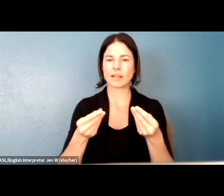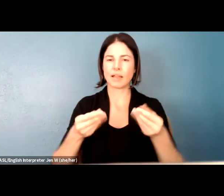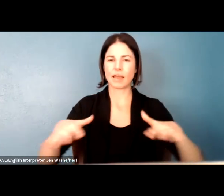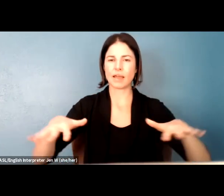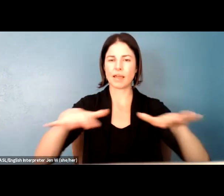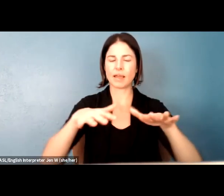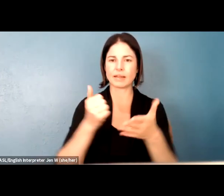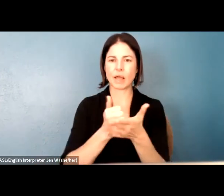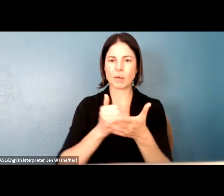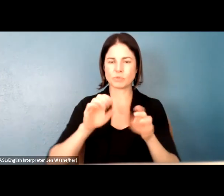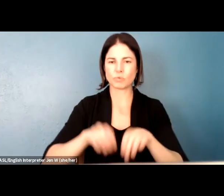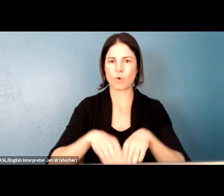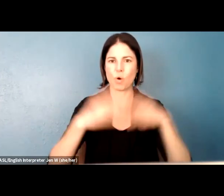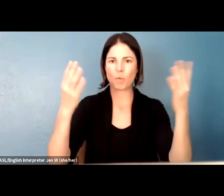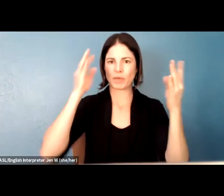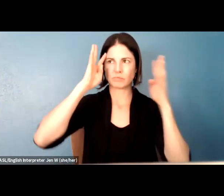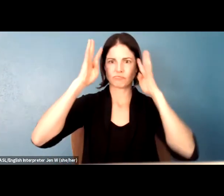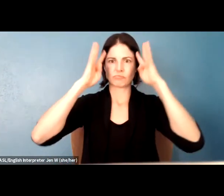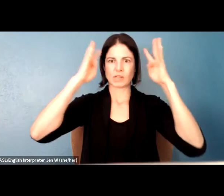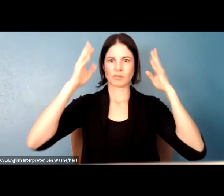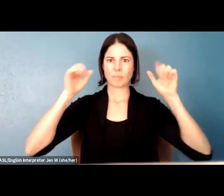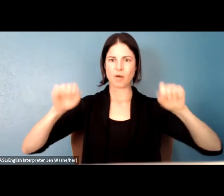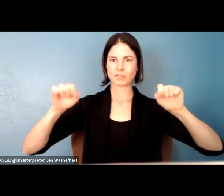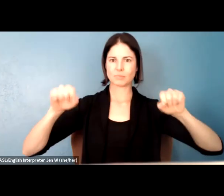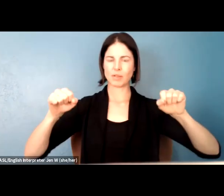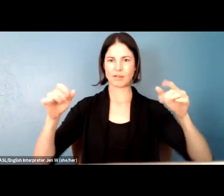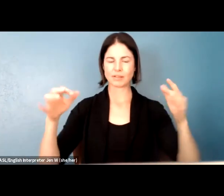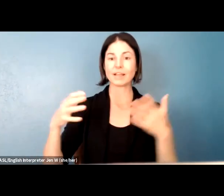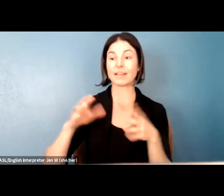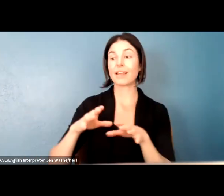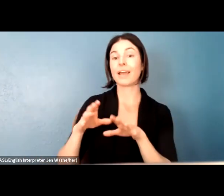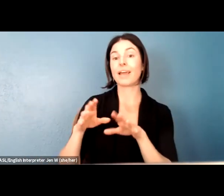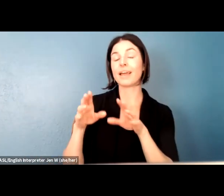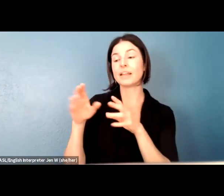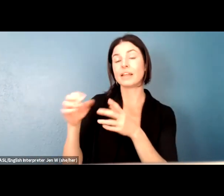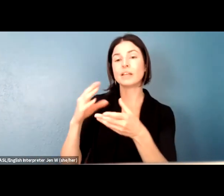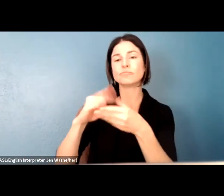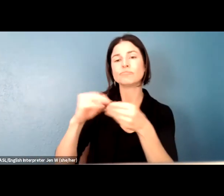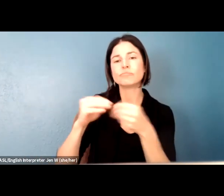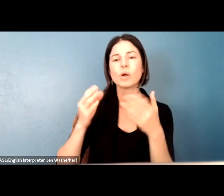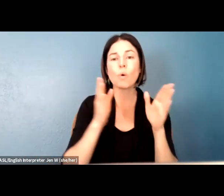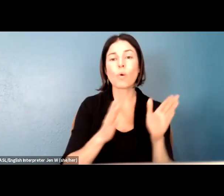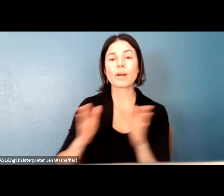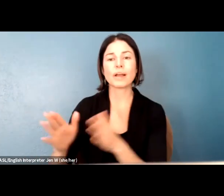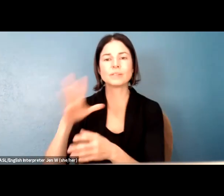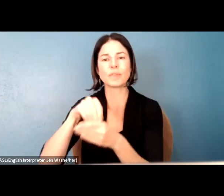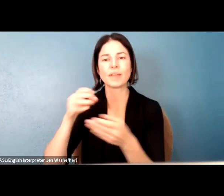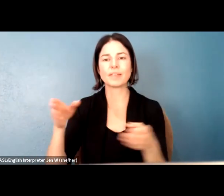possibilities, unquote, and shared about community organizing throughout the Central Valley. Their